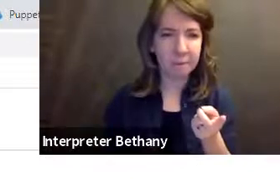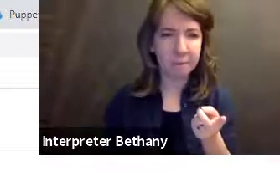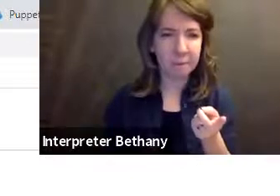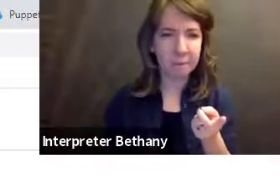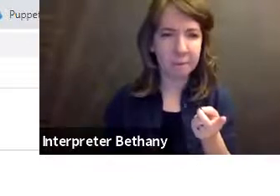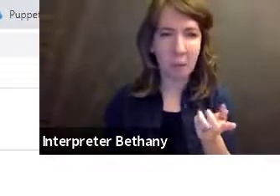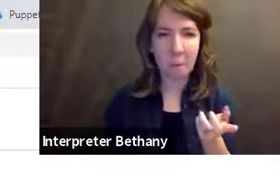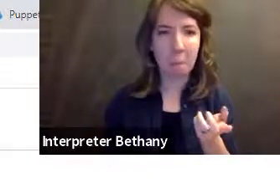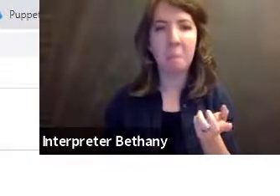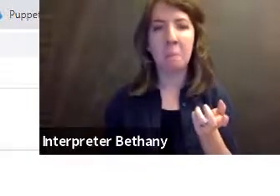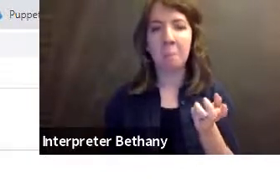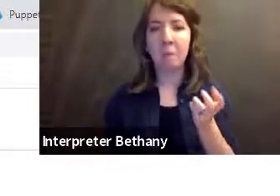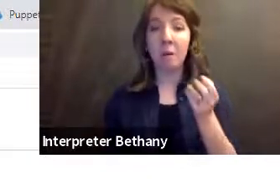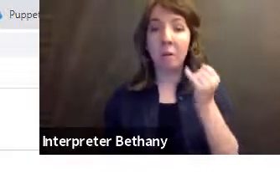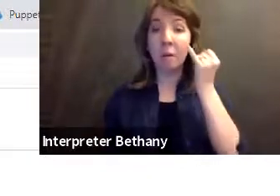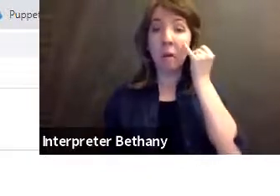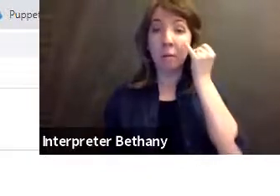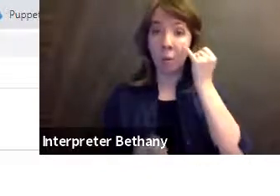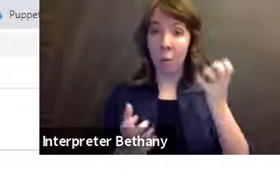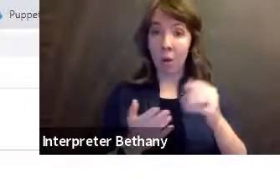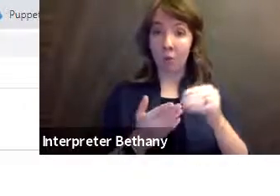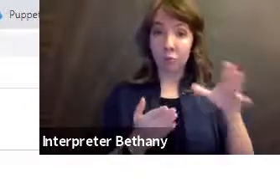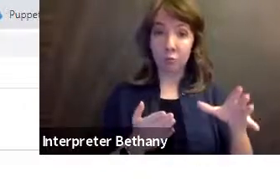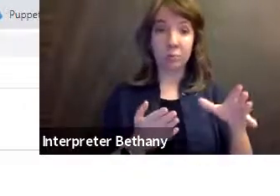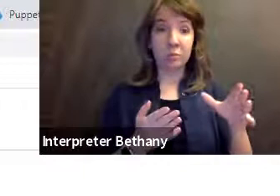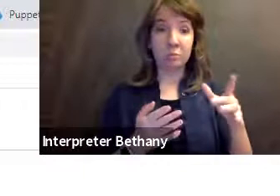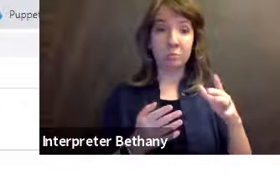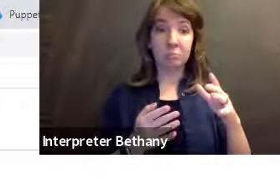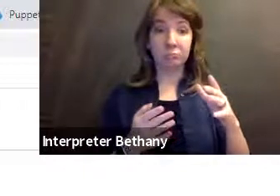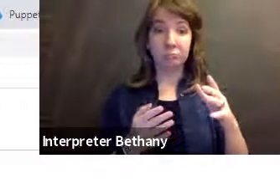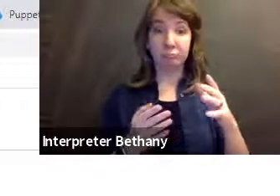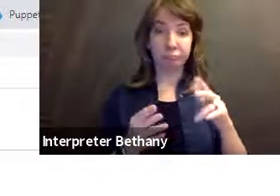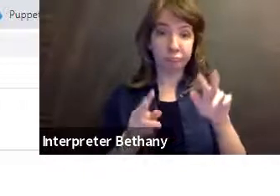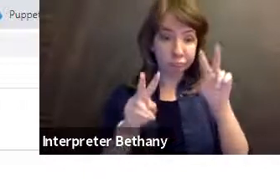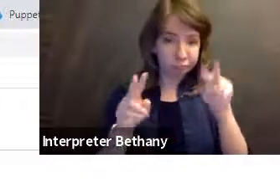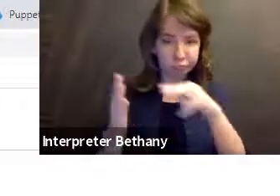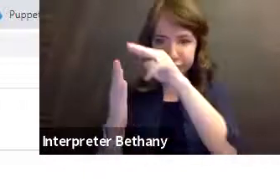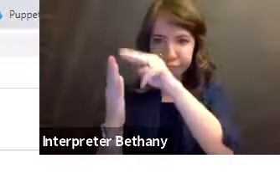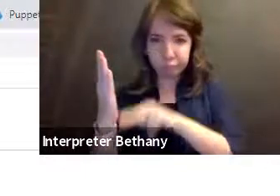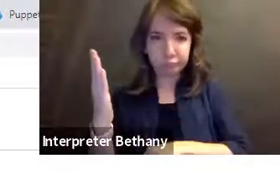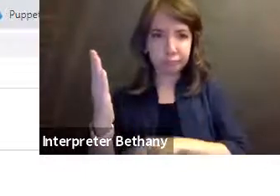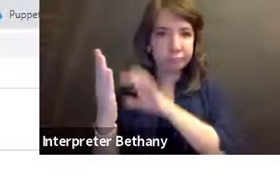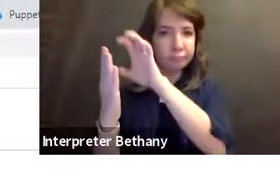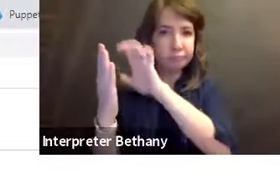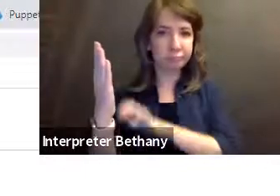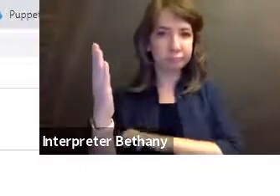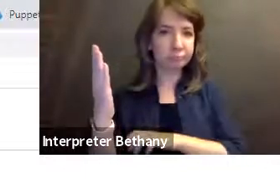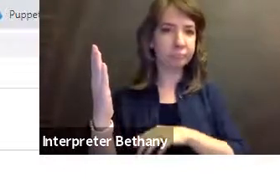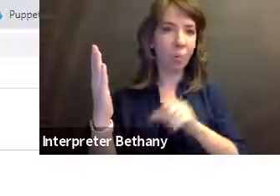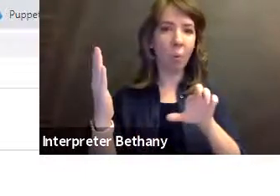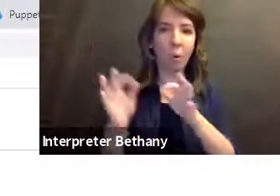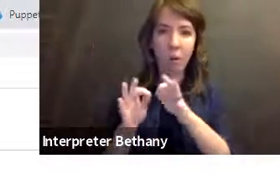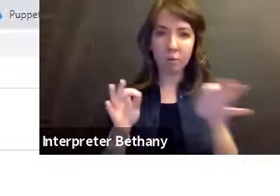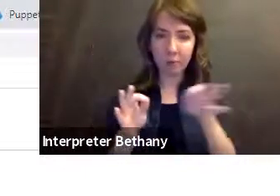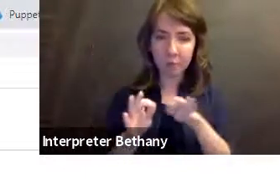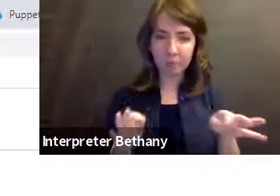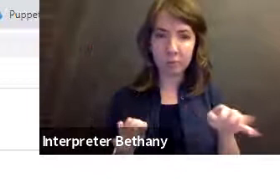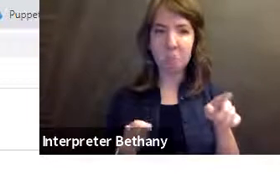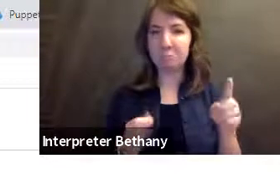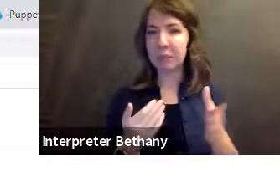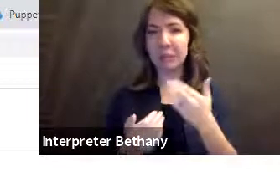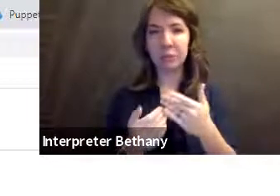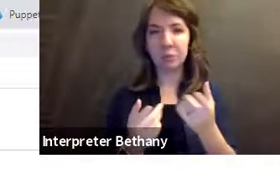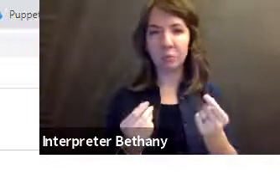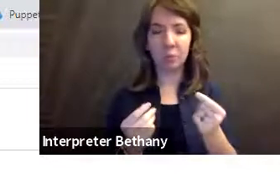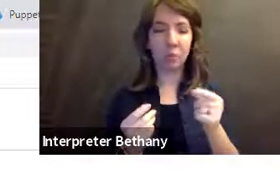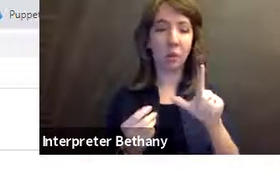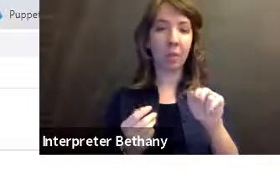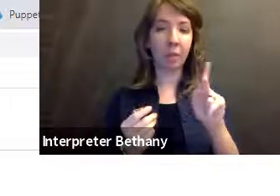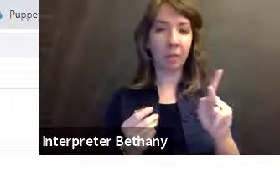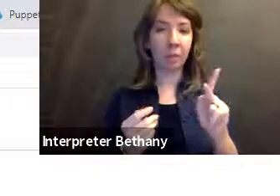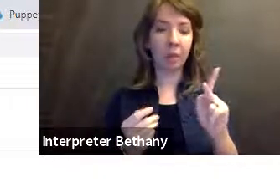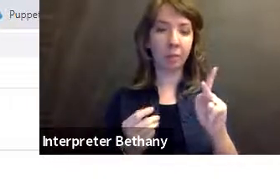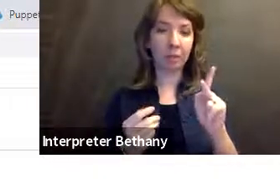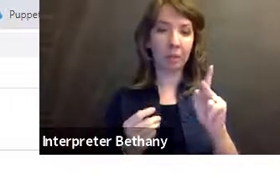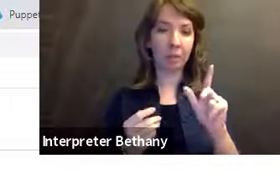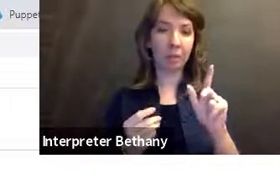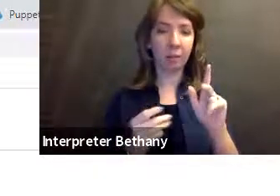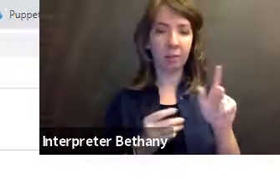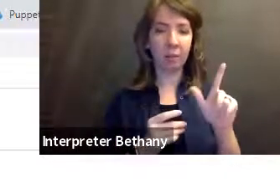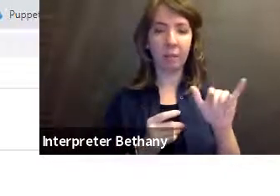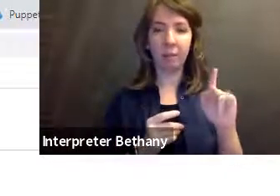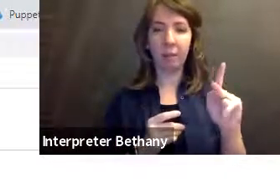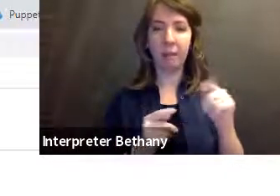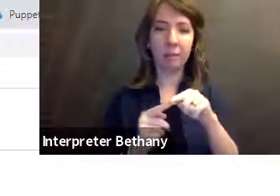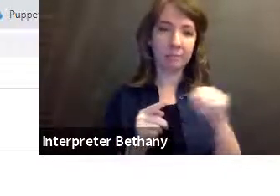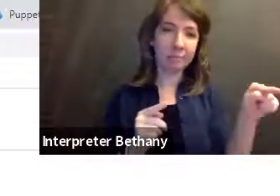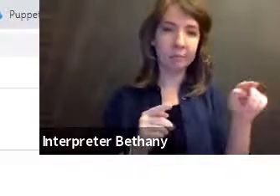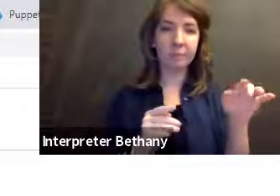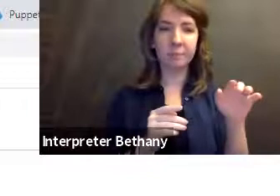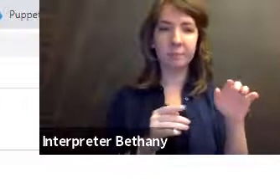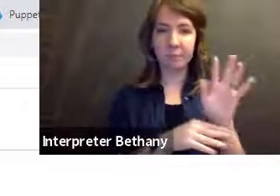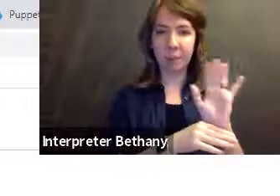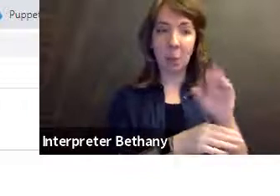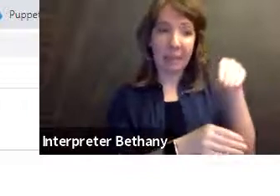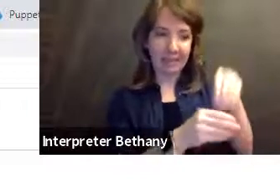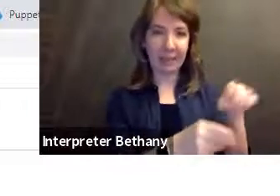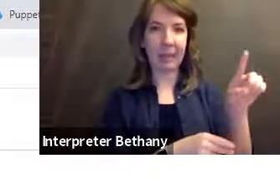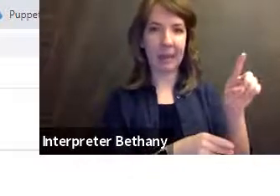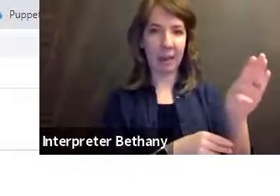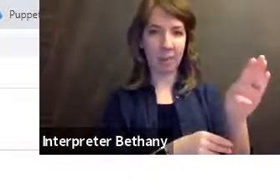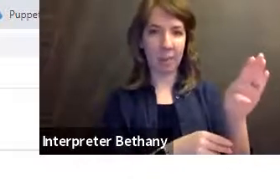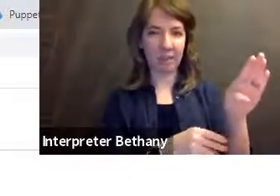Linda Kobashigawa: But if you if you want students to have like the full transcript of it or to follow along with closed captions availability, then the easiest way would be to link out to the to the to the video in the database itself. That answer your question, Bethany.